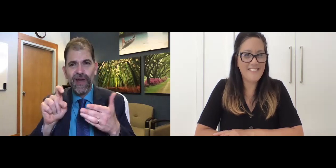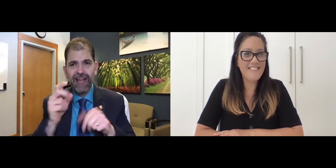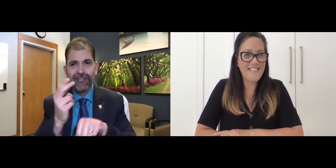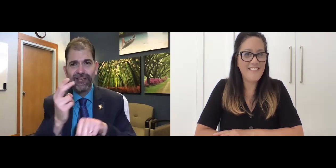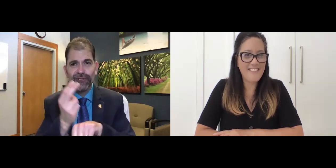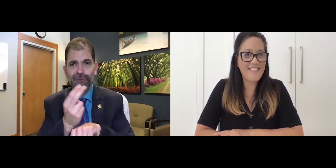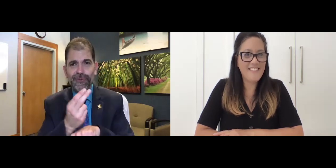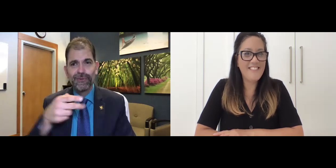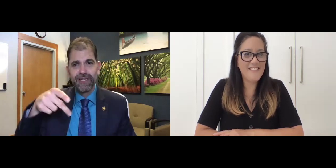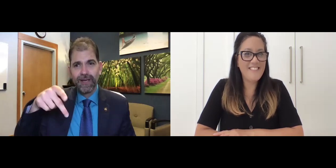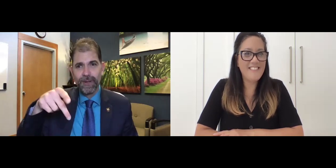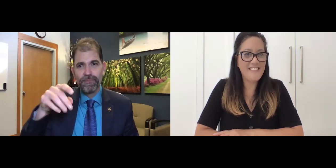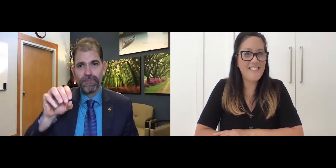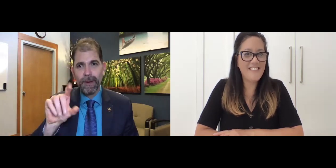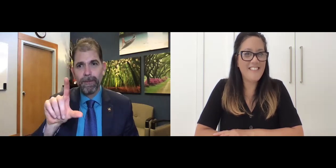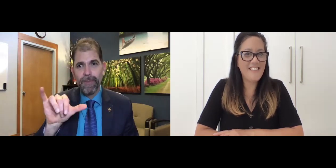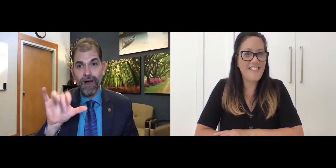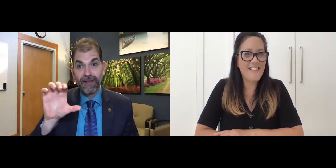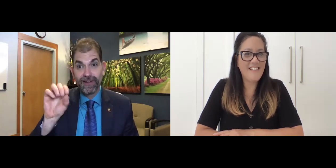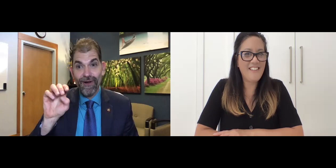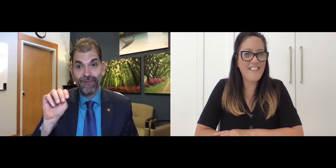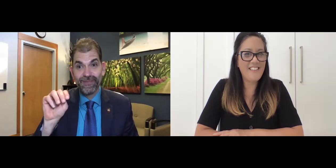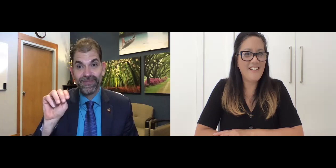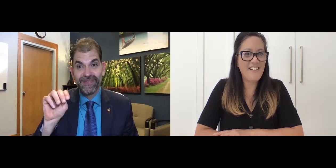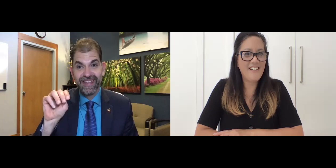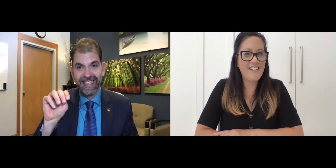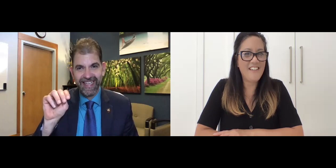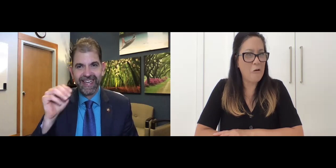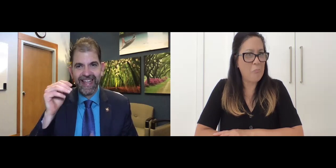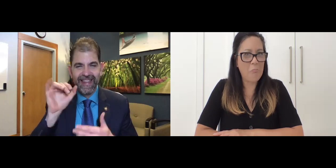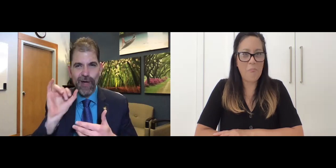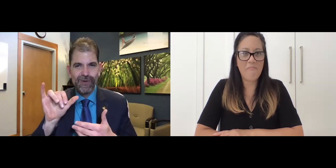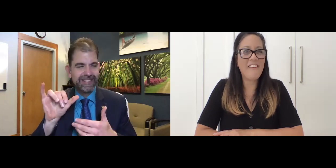Once we started our research, what we were using was